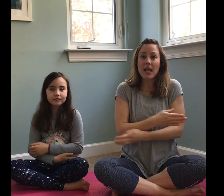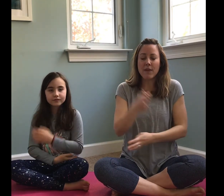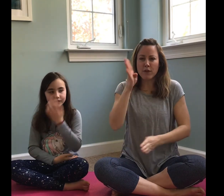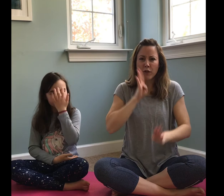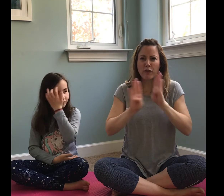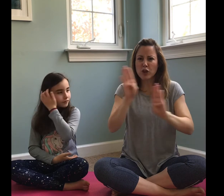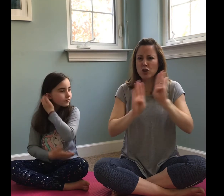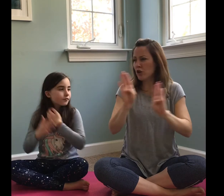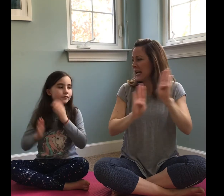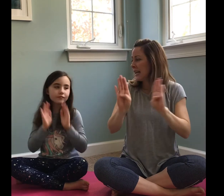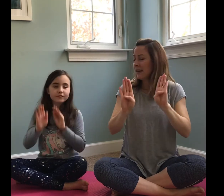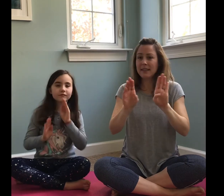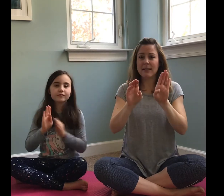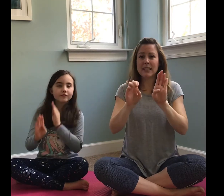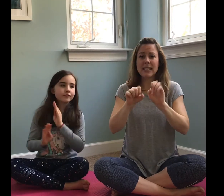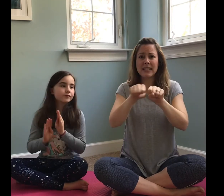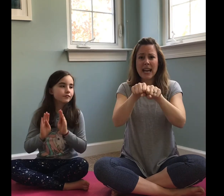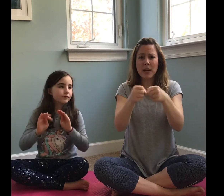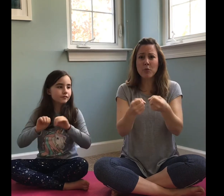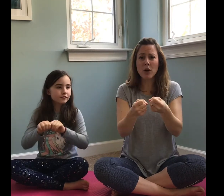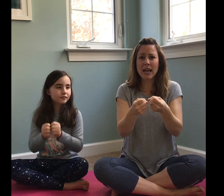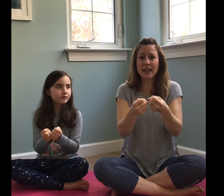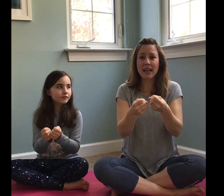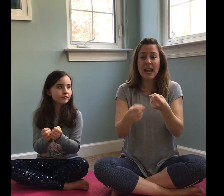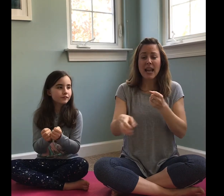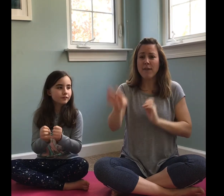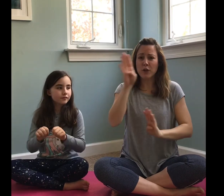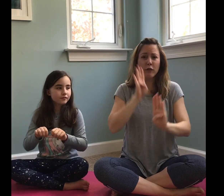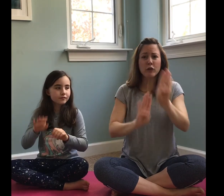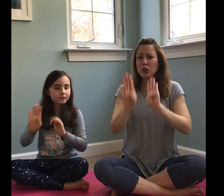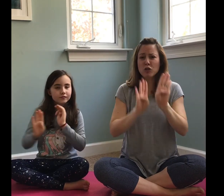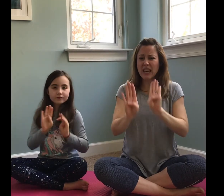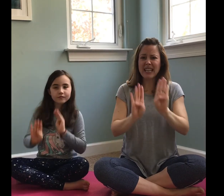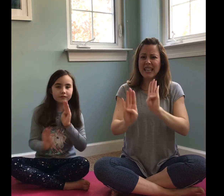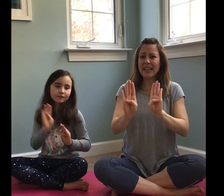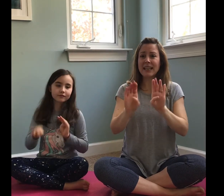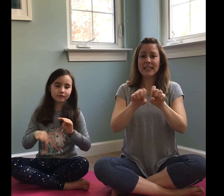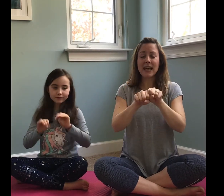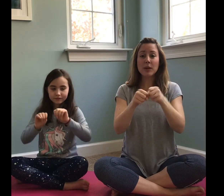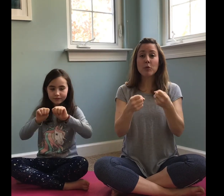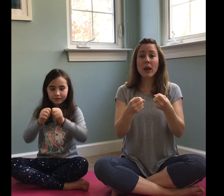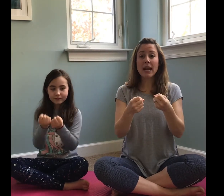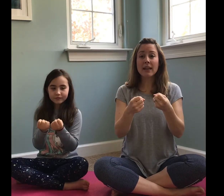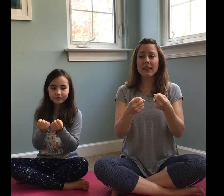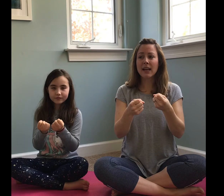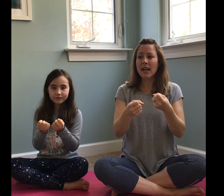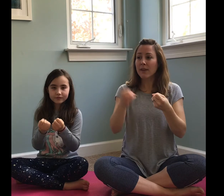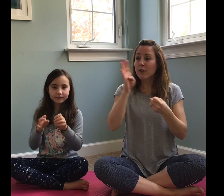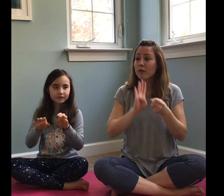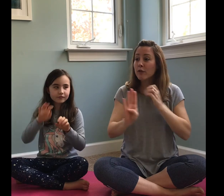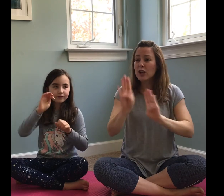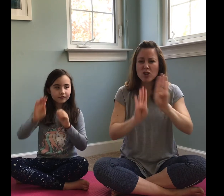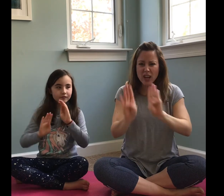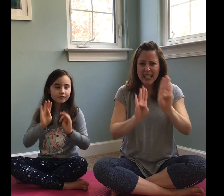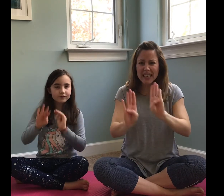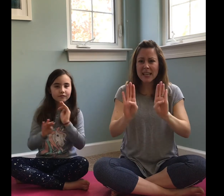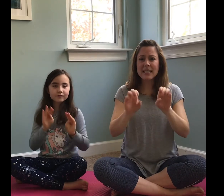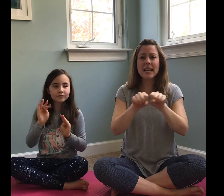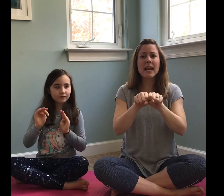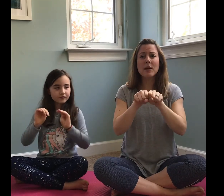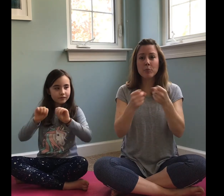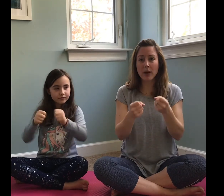if you're frustrated take a break